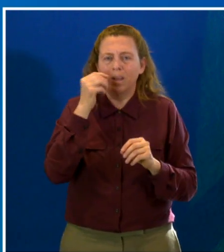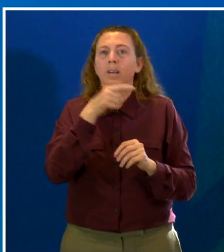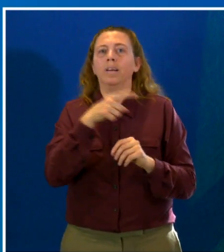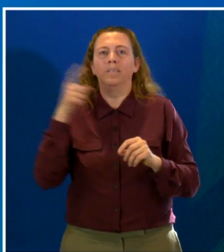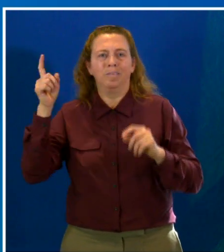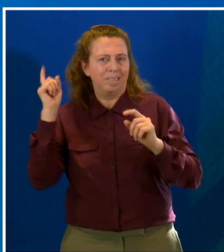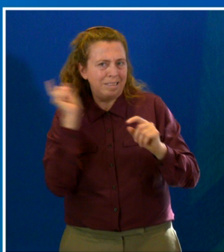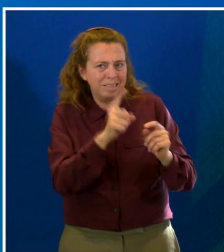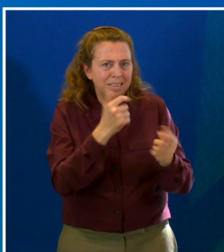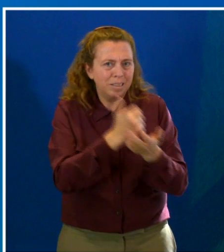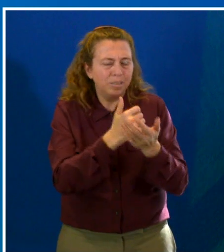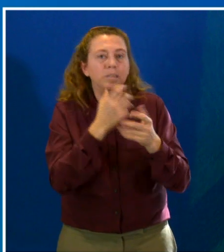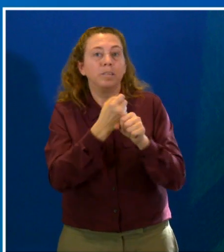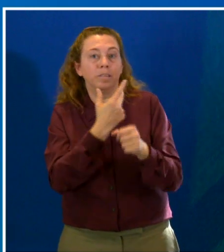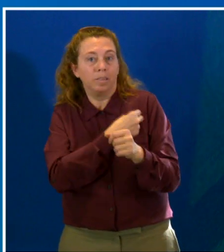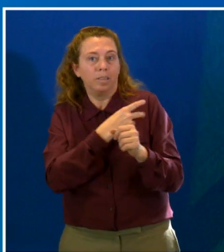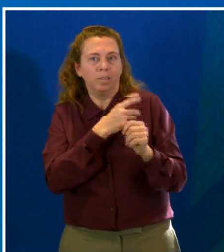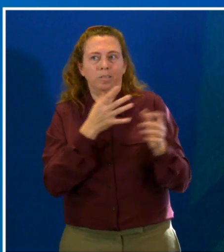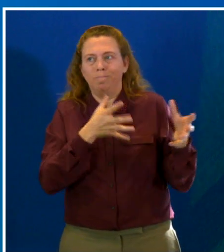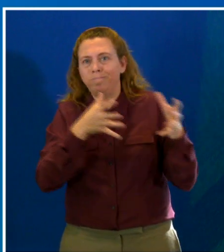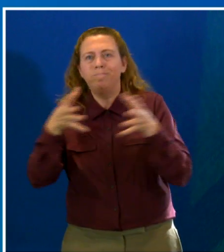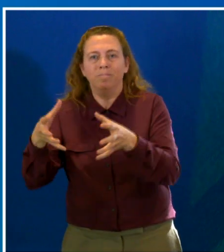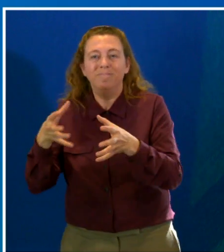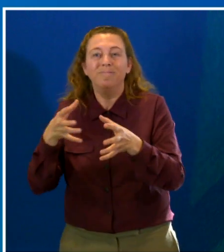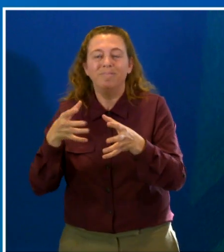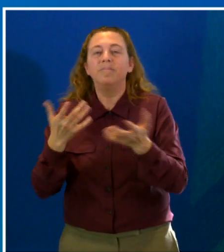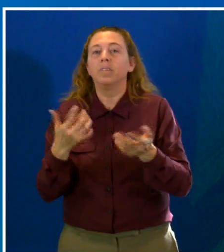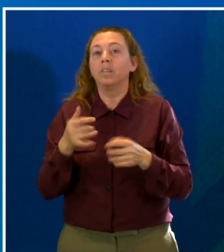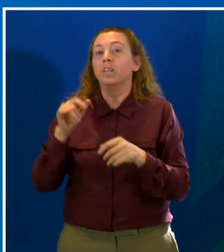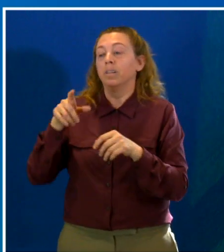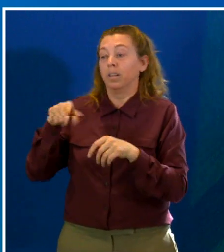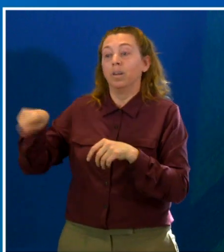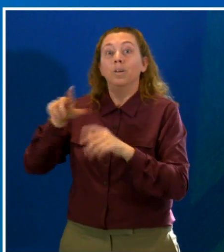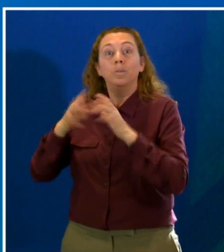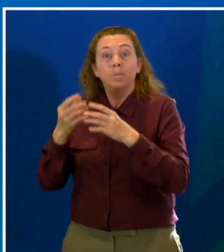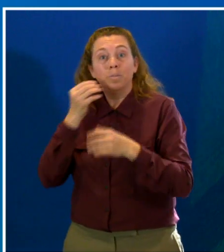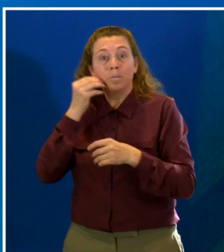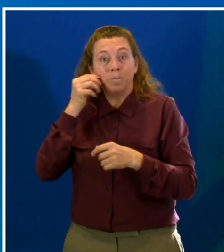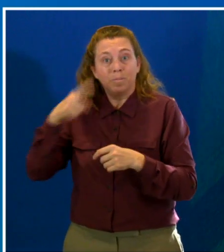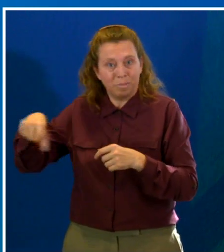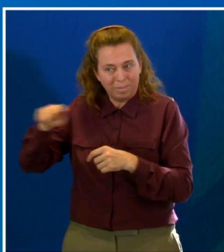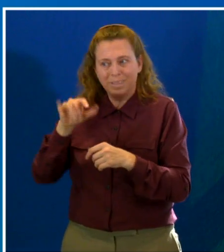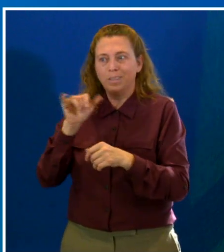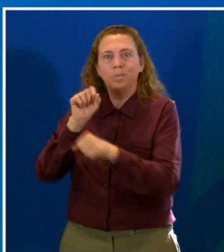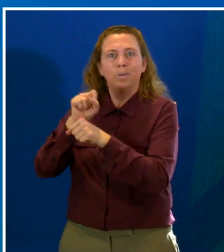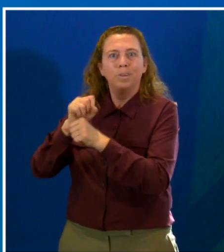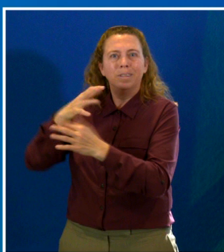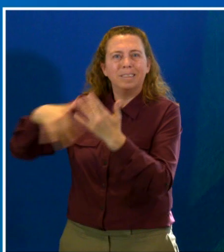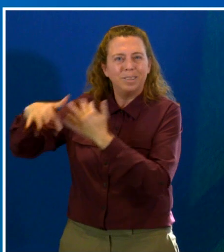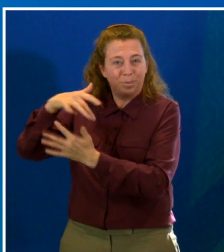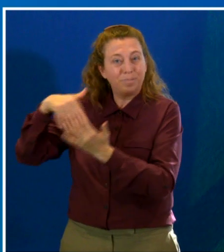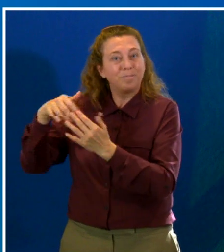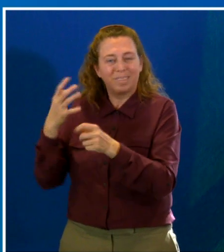As well as other at risk critical workers and certain congregate settings, including restaurants and food services,